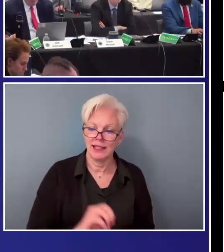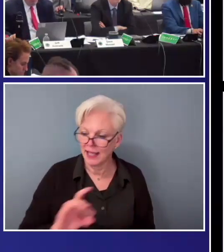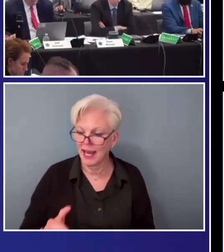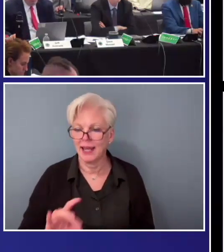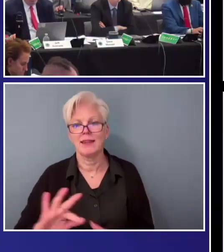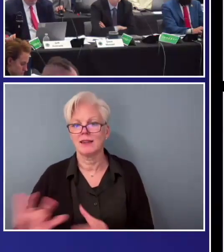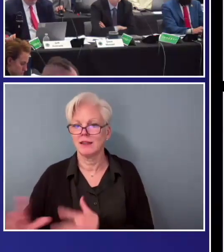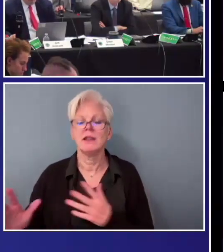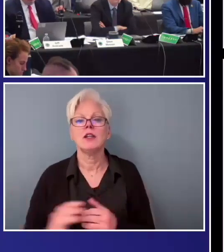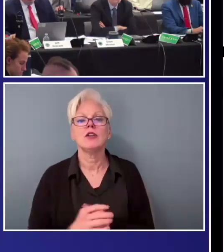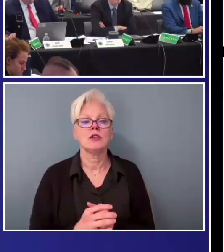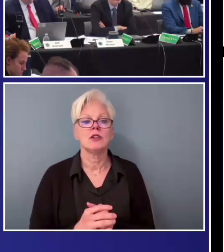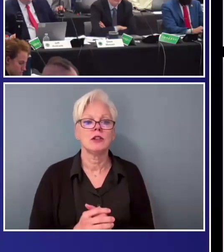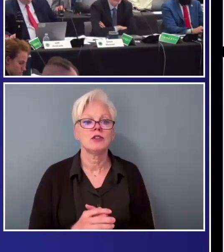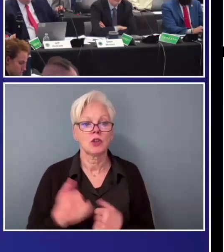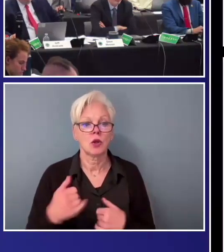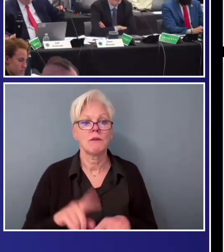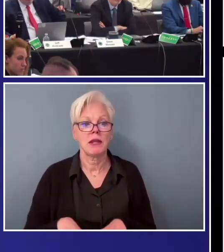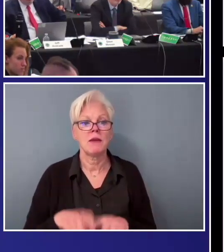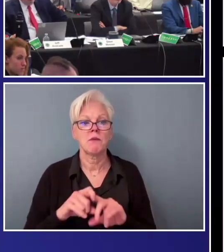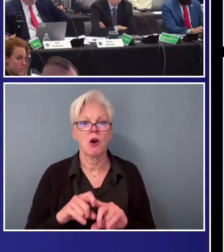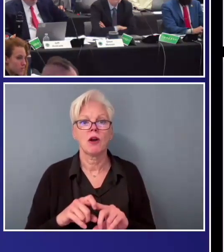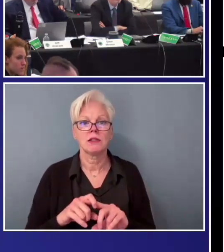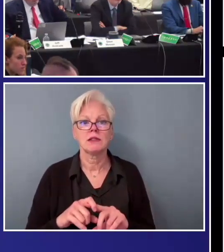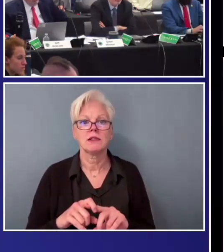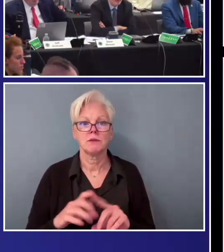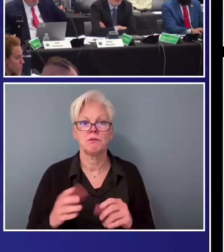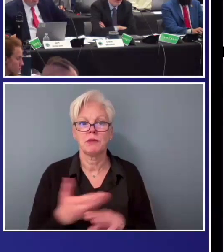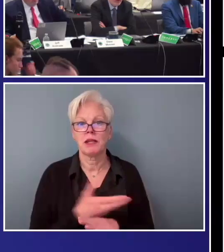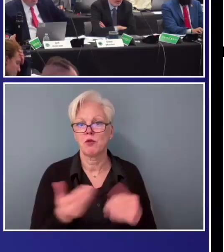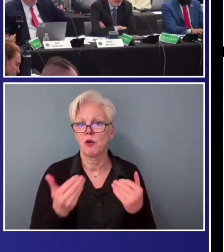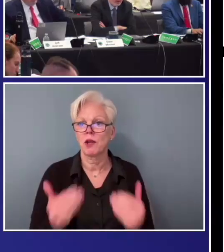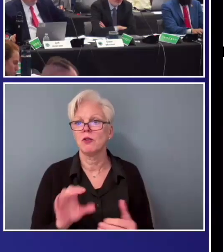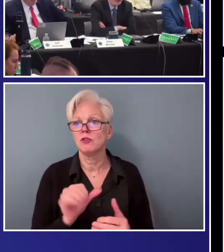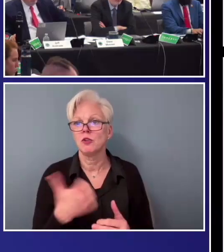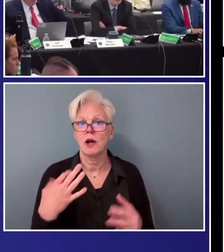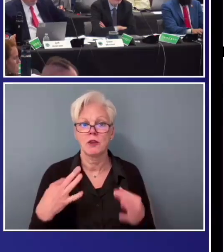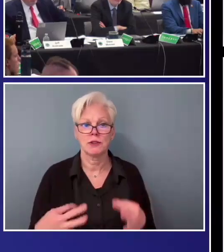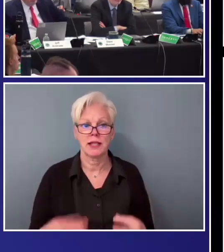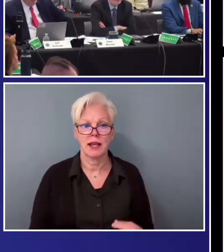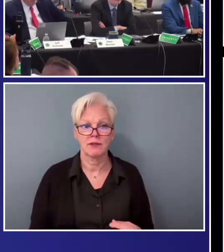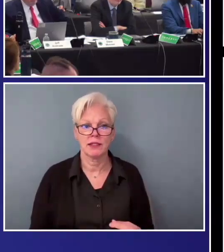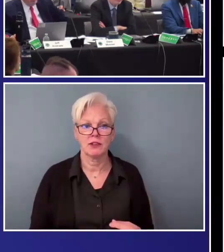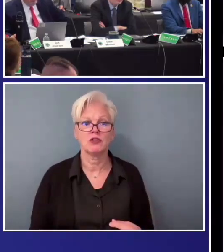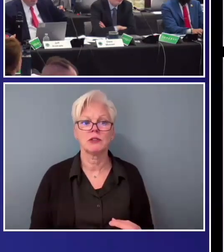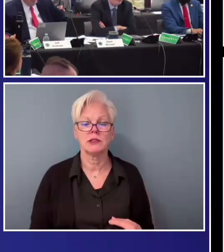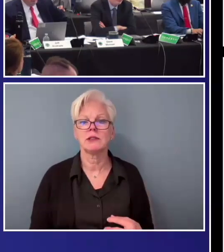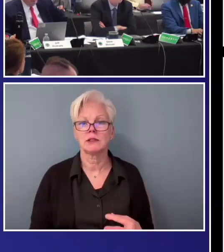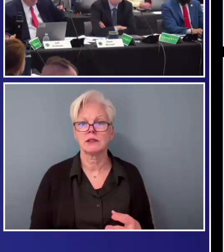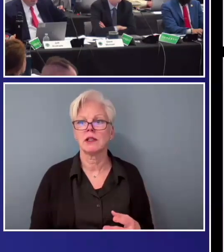So let me pause there before we move on to other definitions, since that is plenty